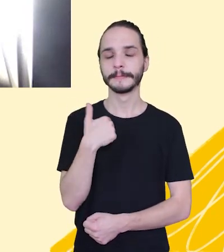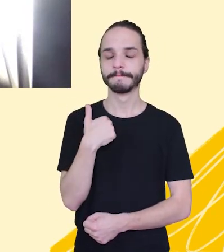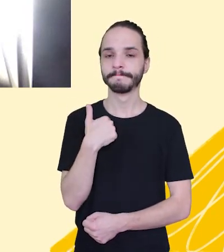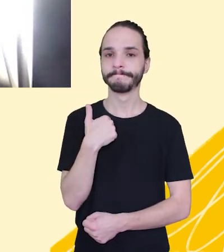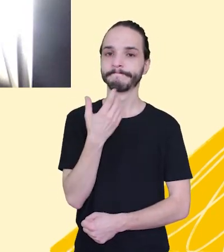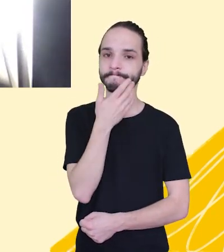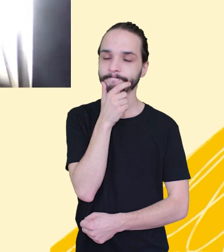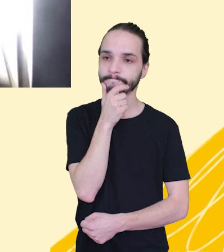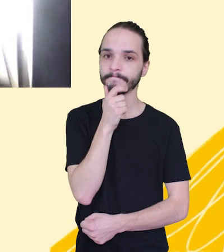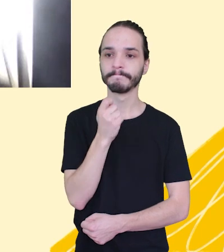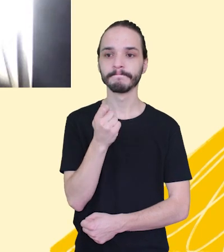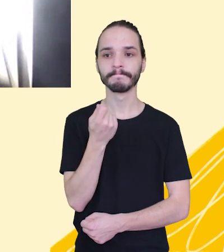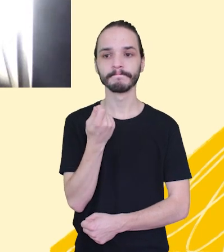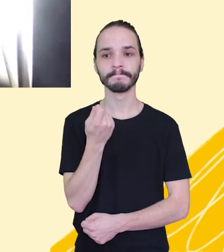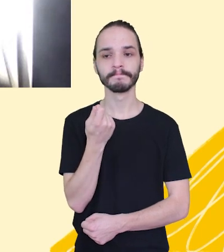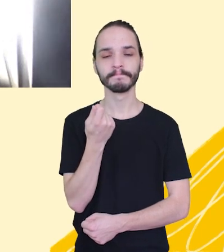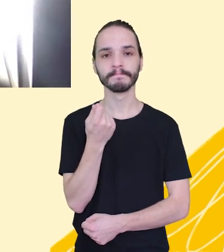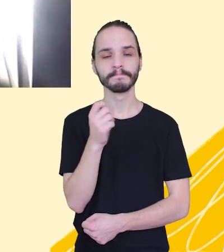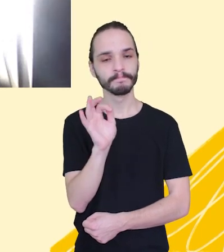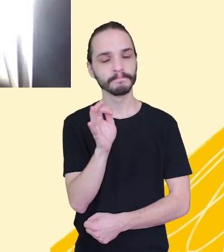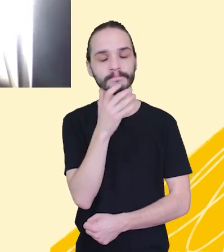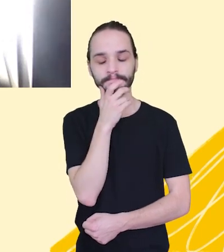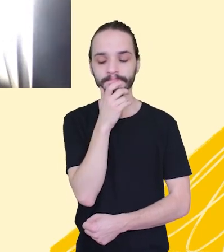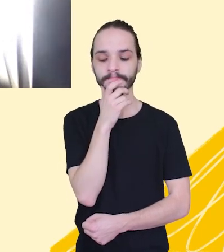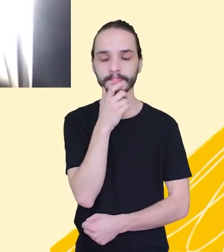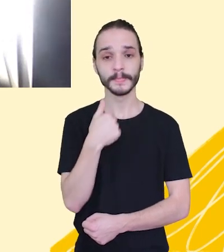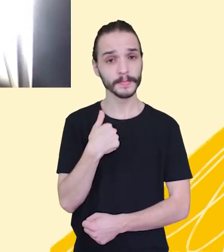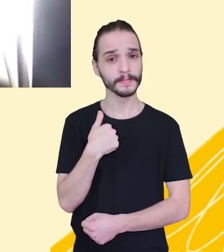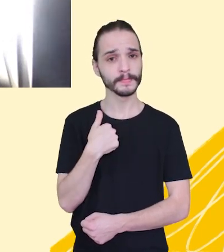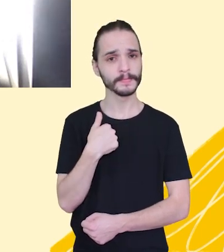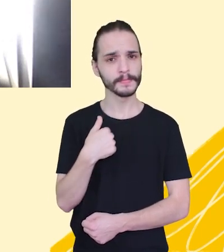And in I Was at Home, But in the scene at the graveyard